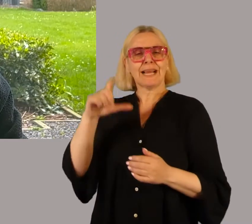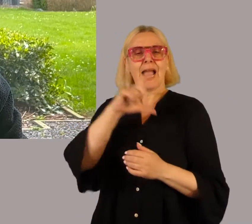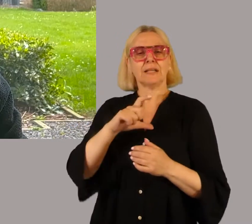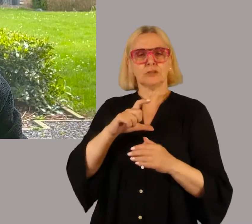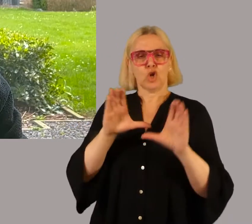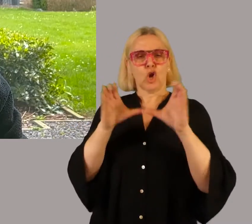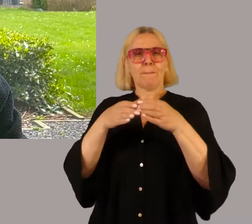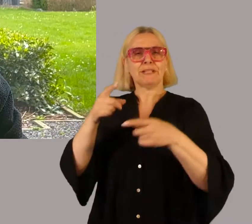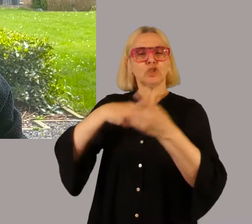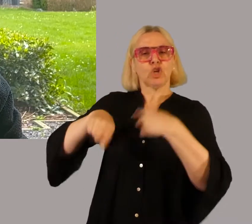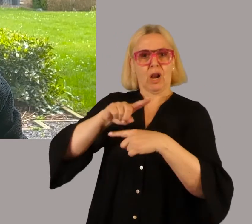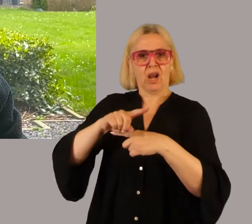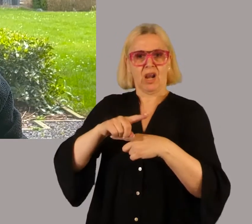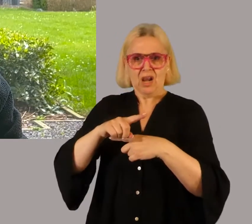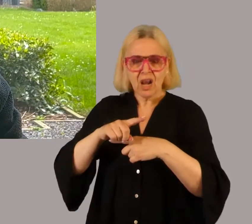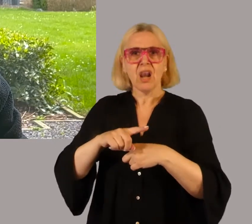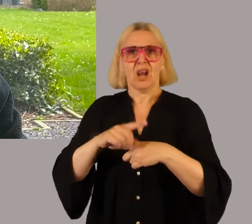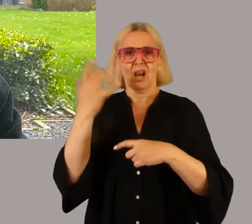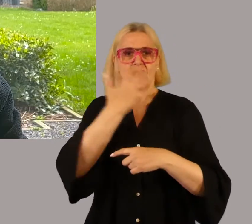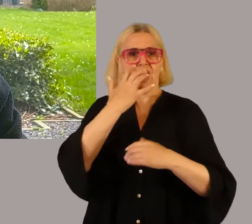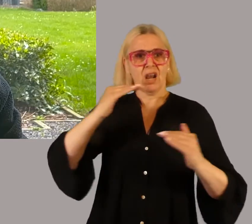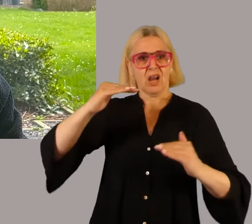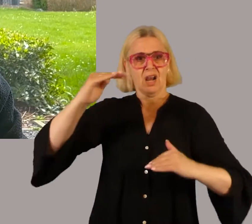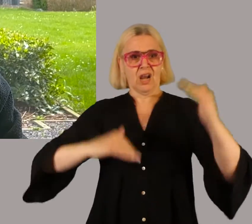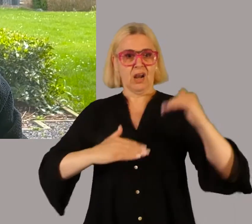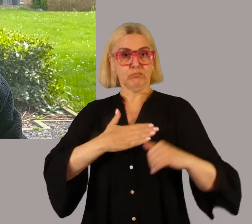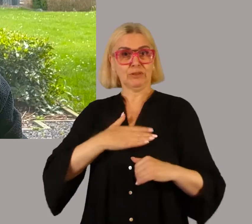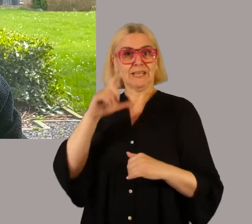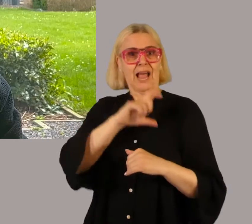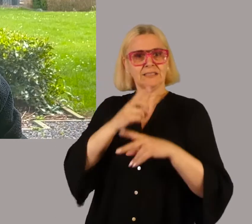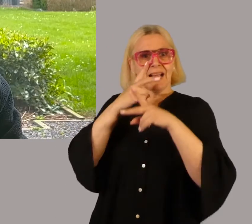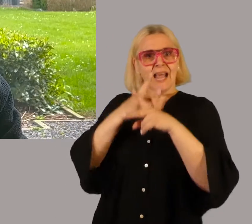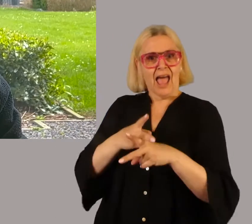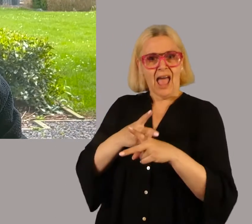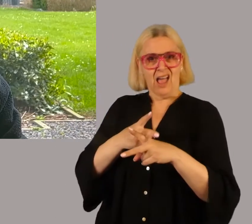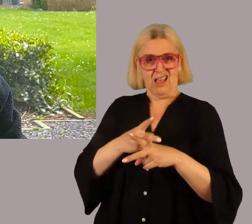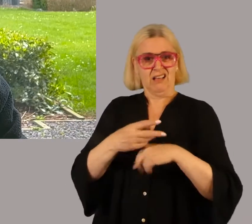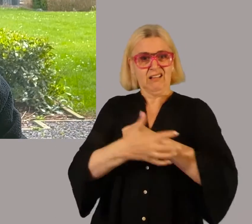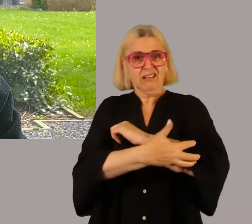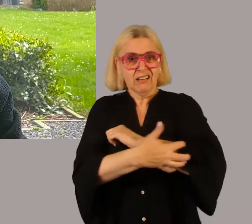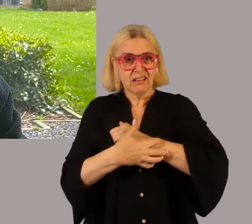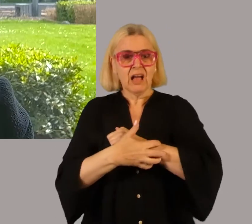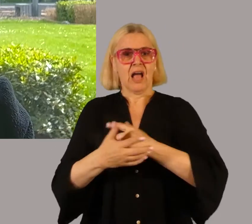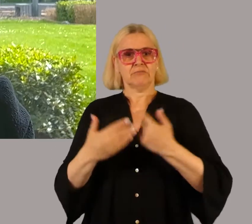highlighted gross inequities in breast cancer care in both low- and high-income countries globally,